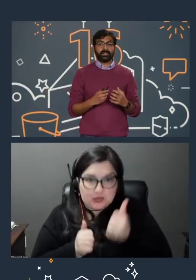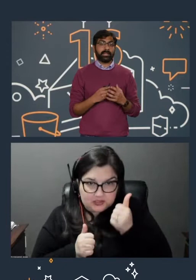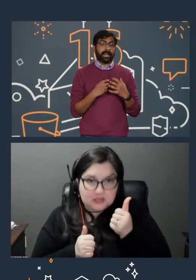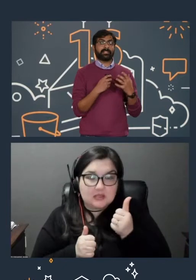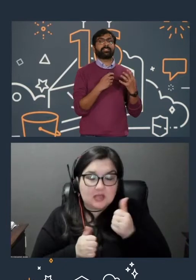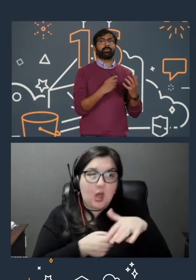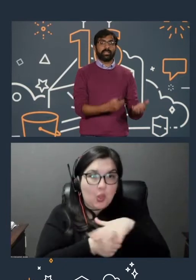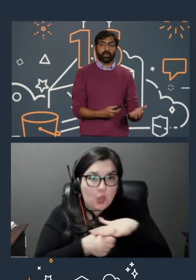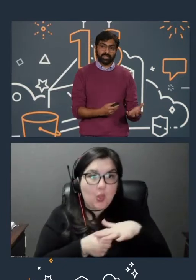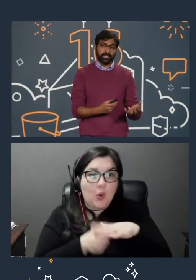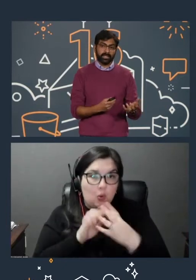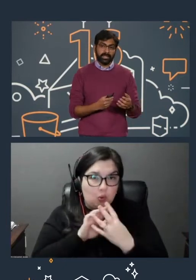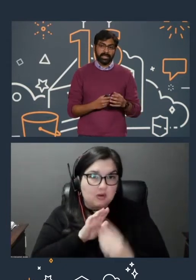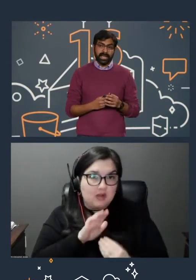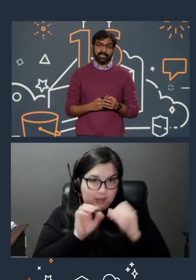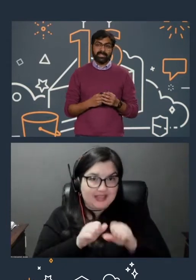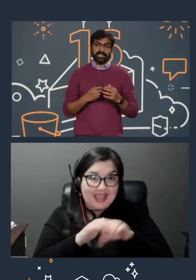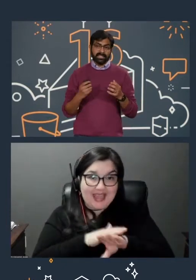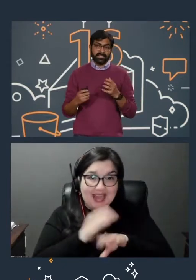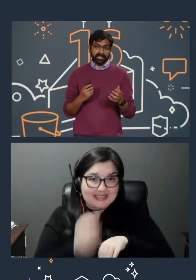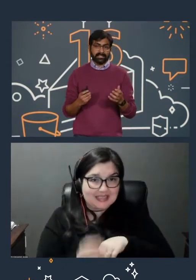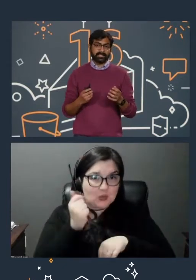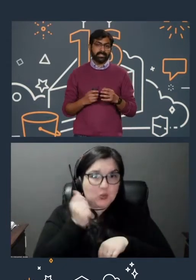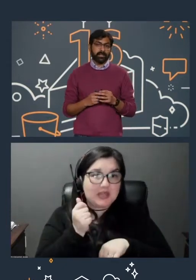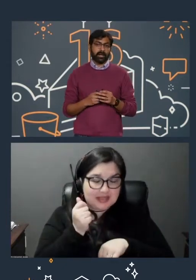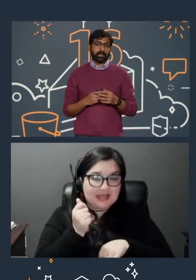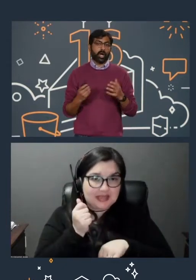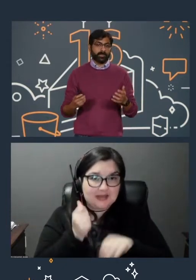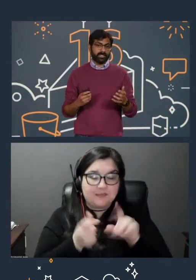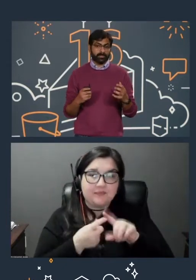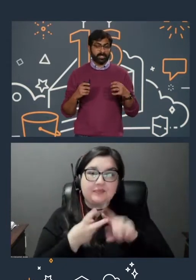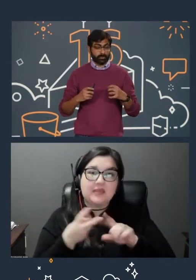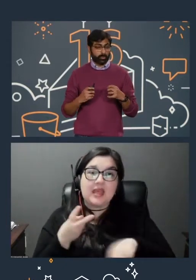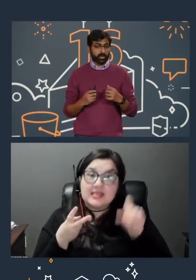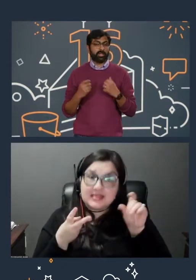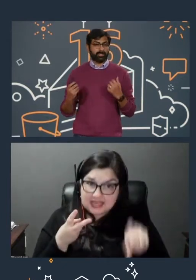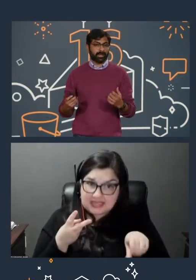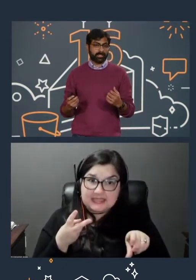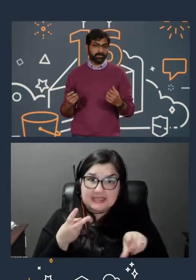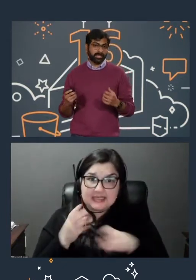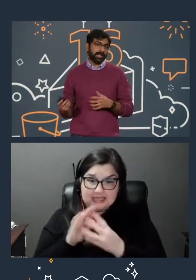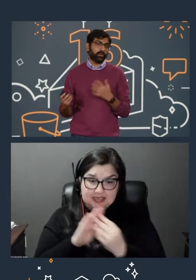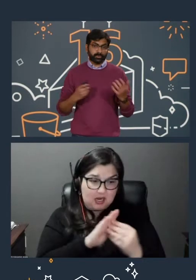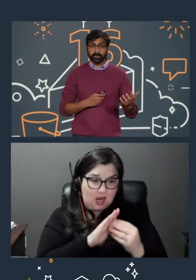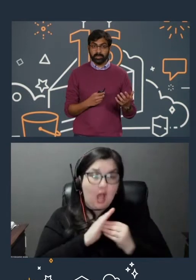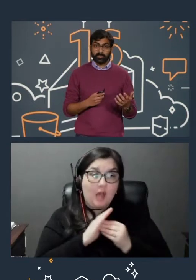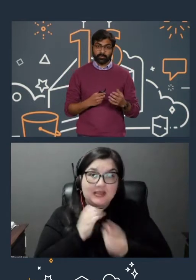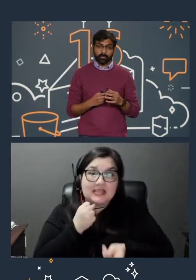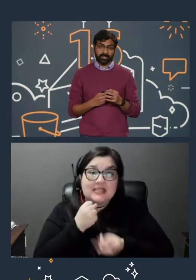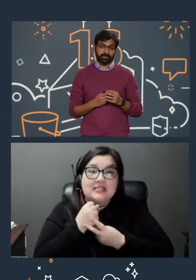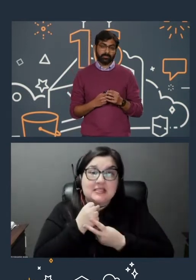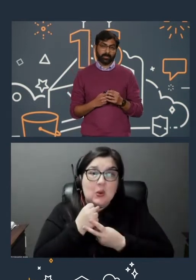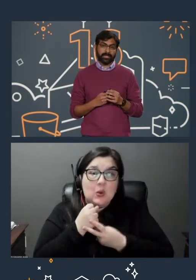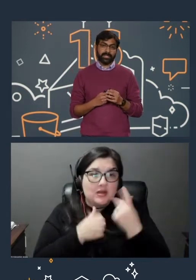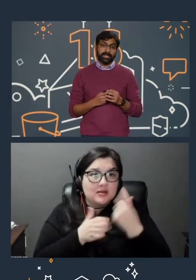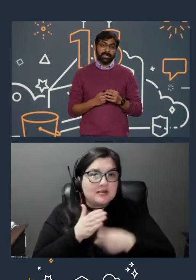that they can access really quickly. And they need these copies to be stored cost effectively and also be performant, all right?